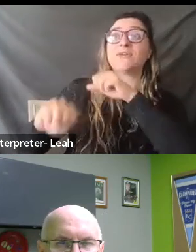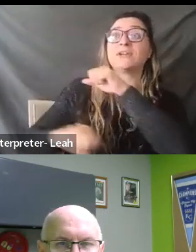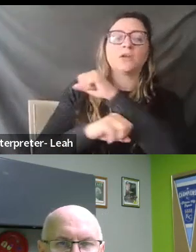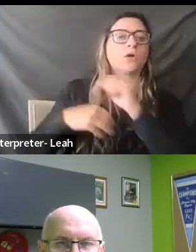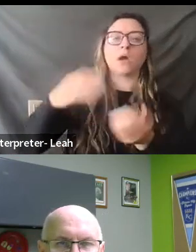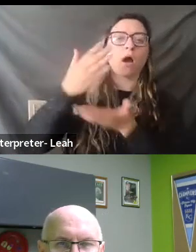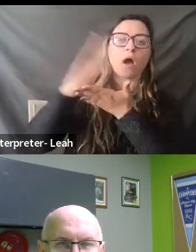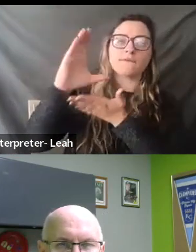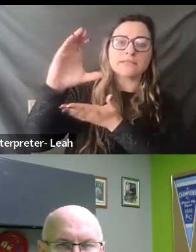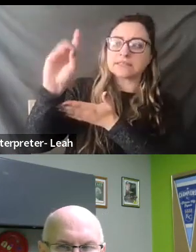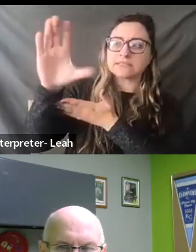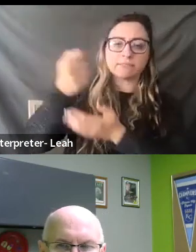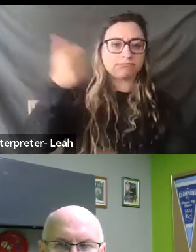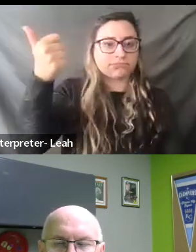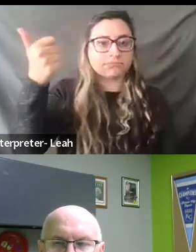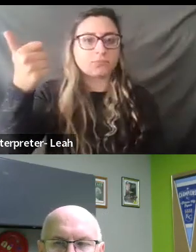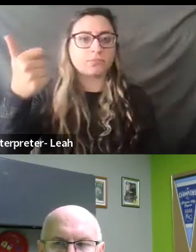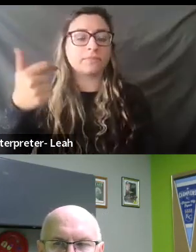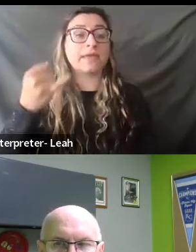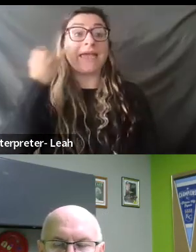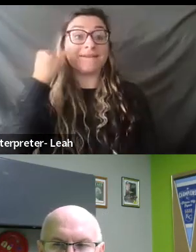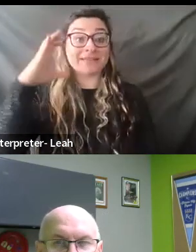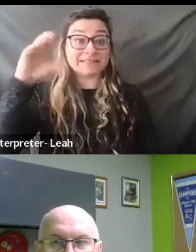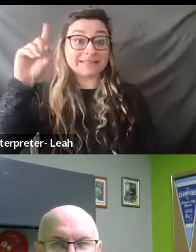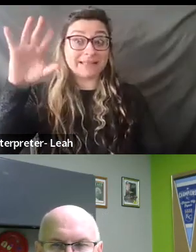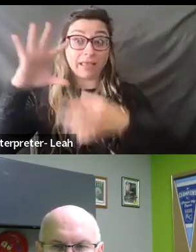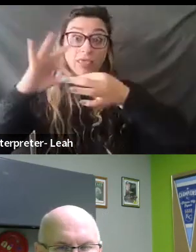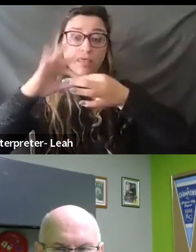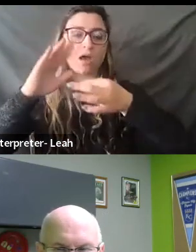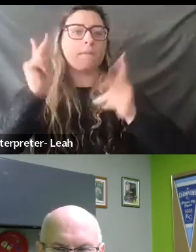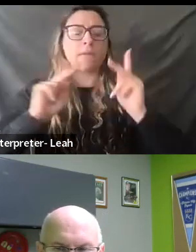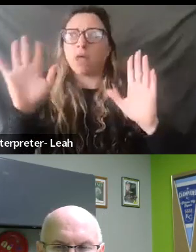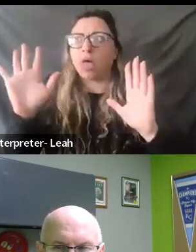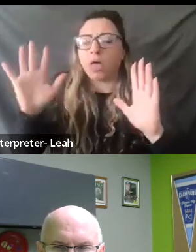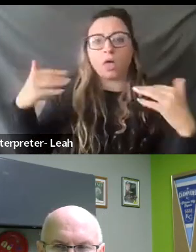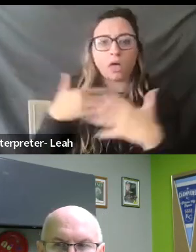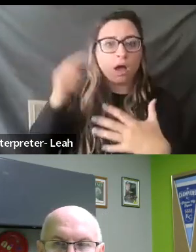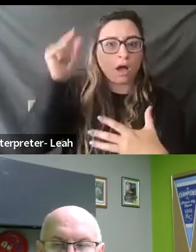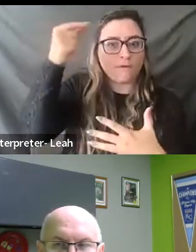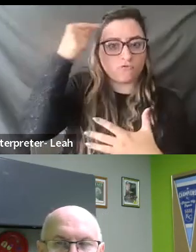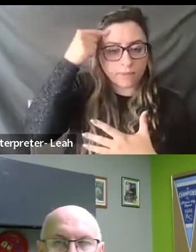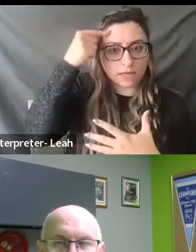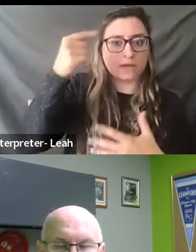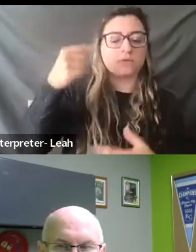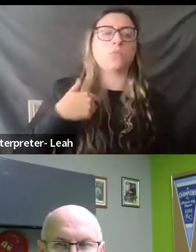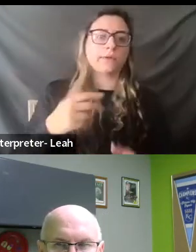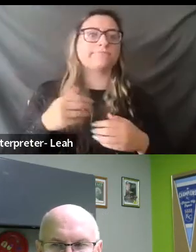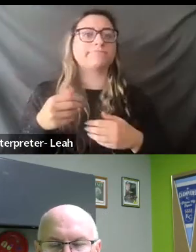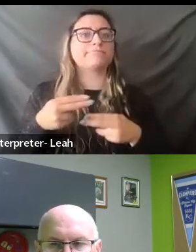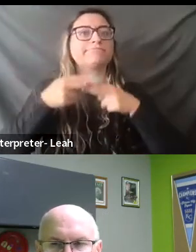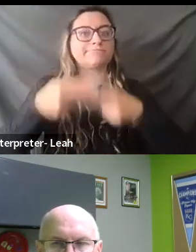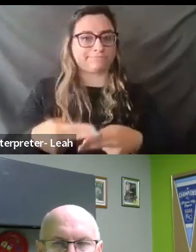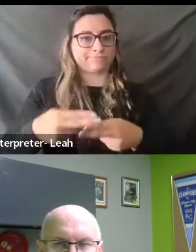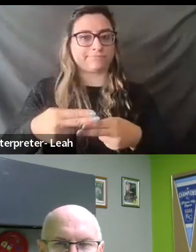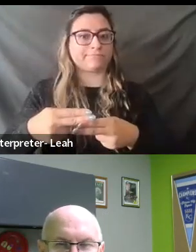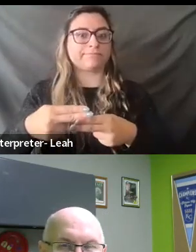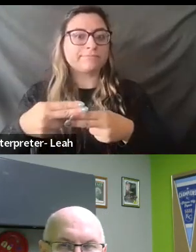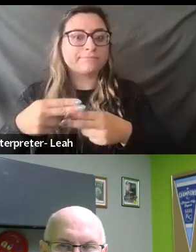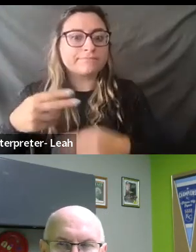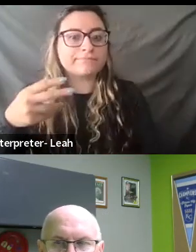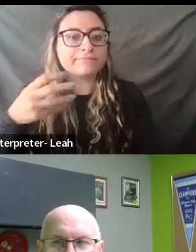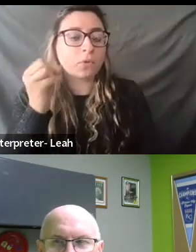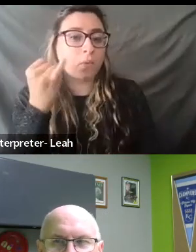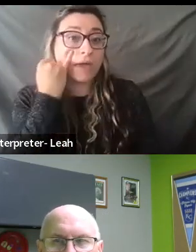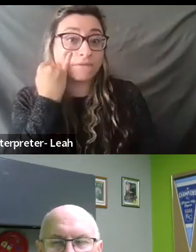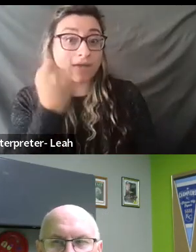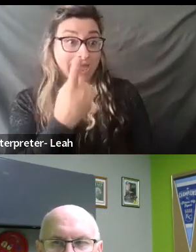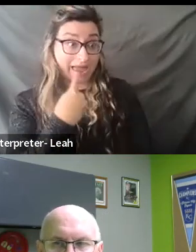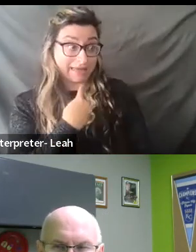We quit referring to the CDC Foundation.